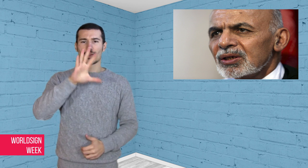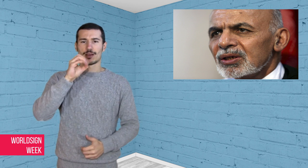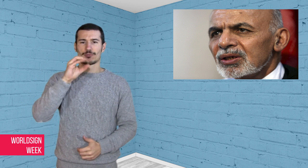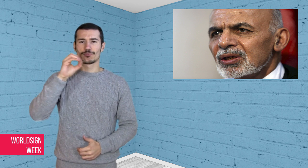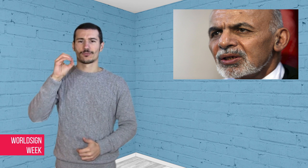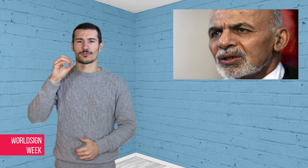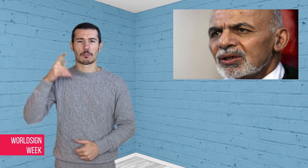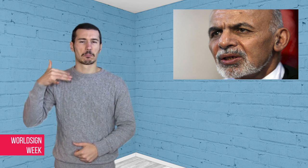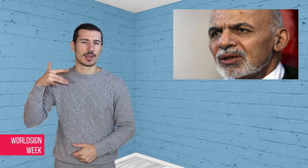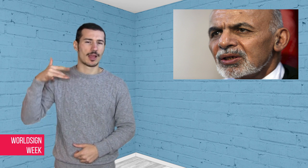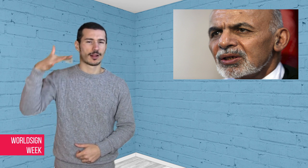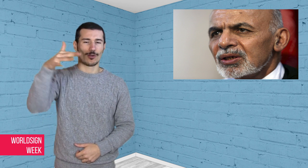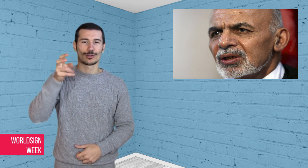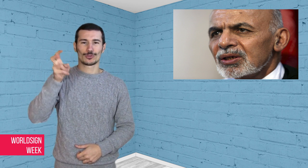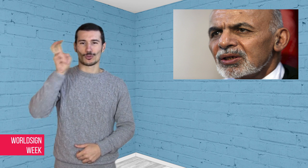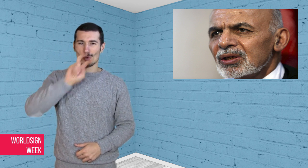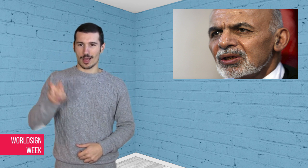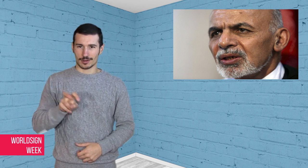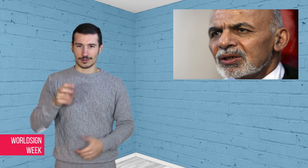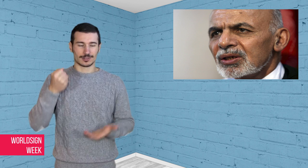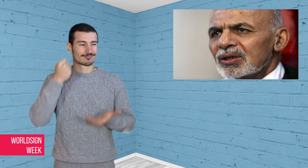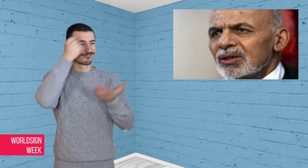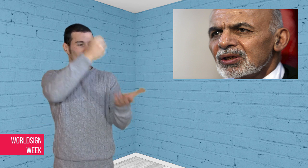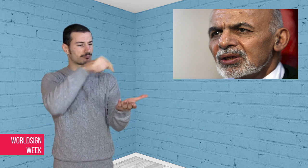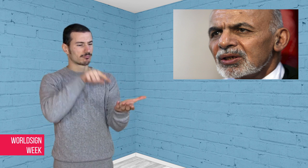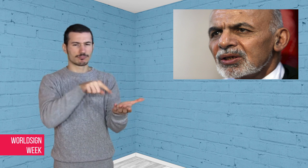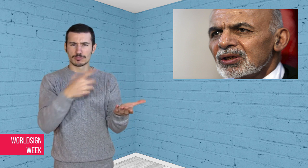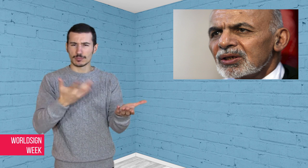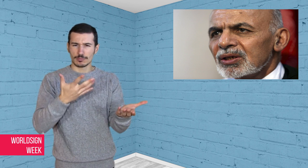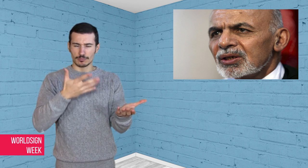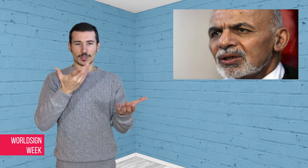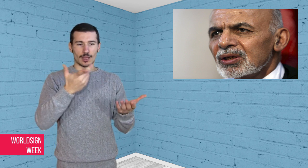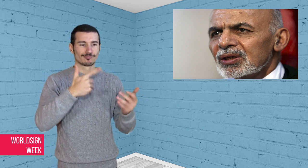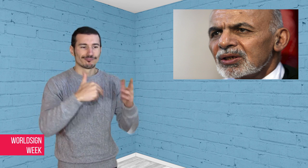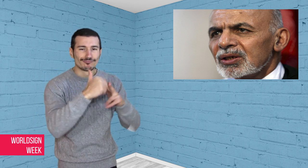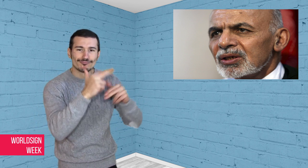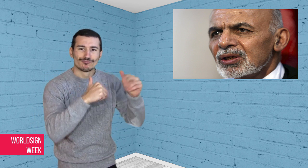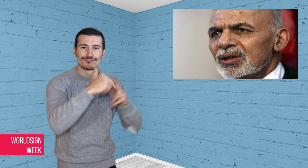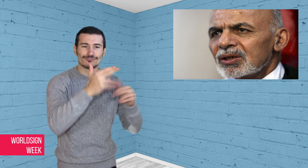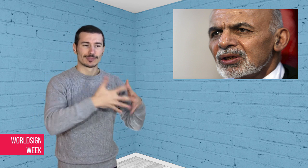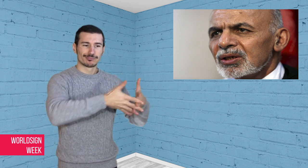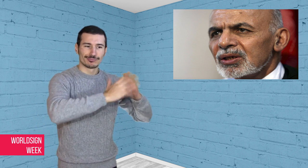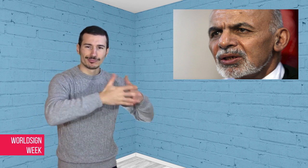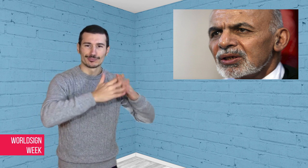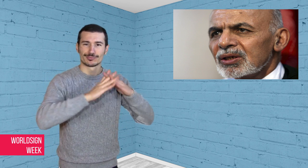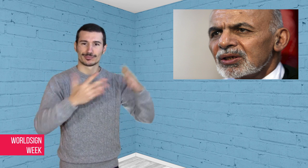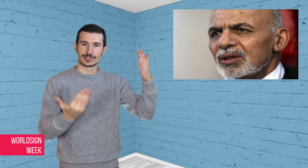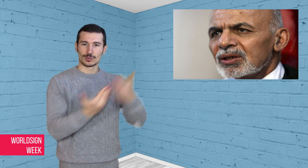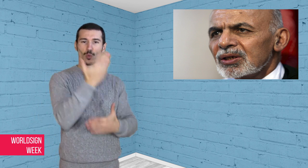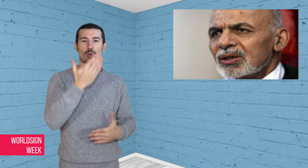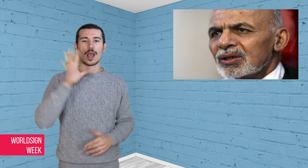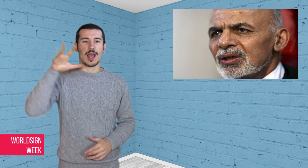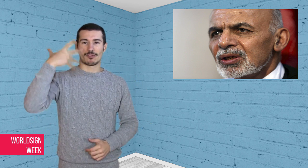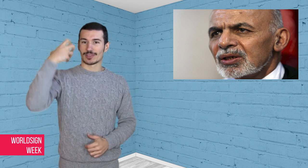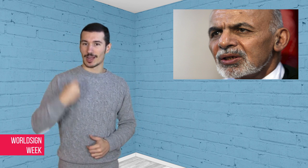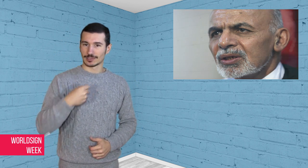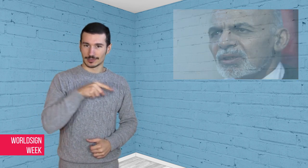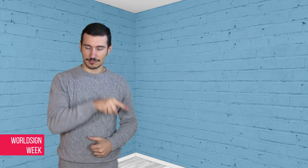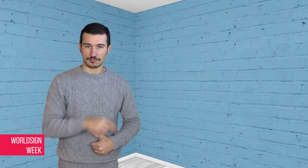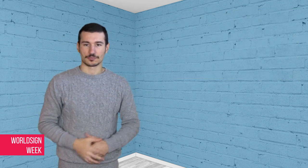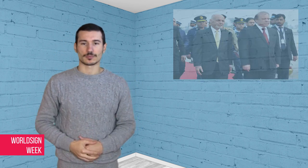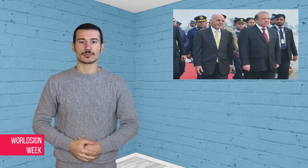The remark was a reaction to the $500 million